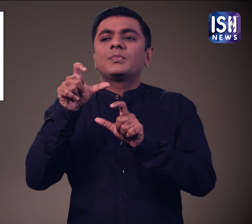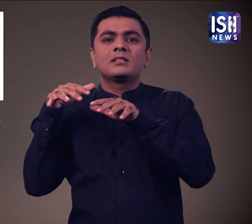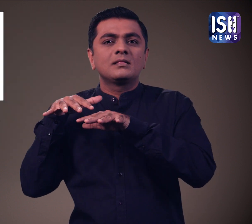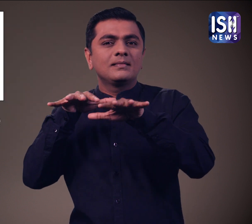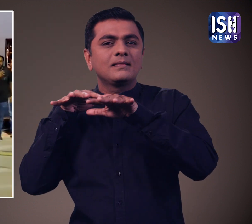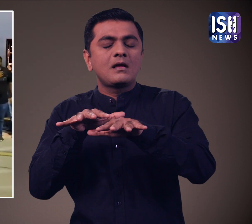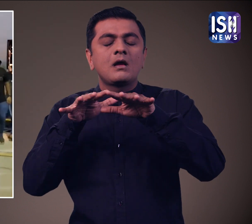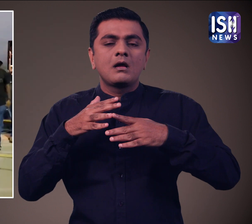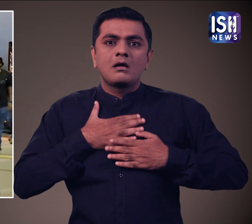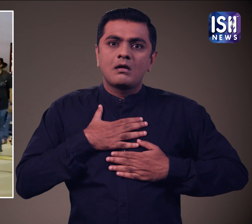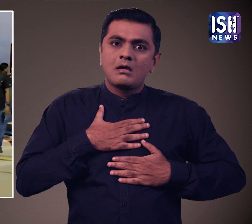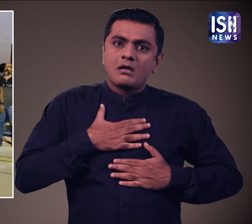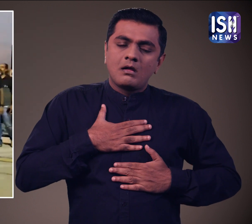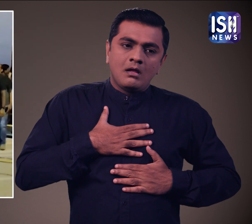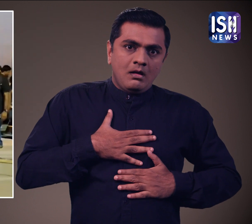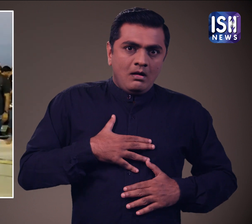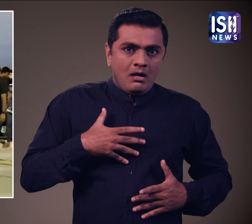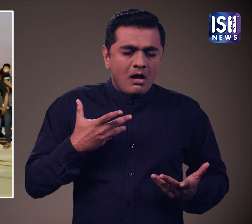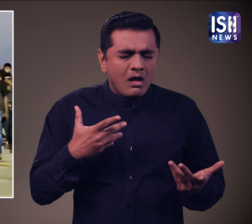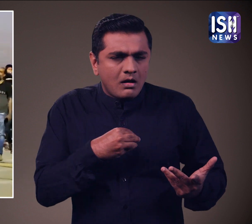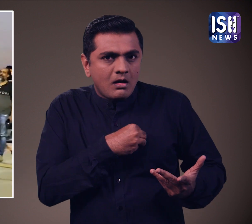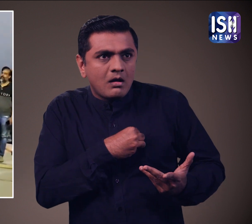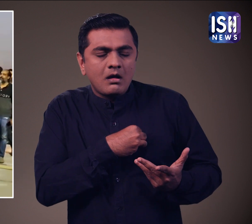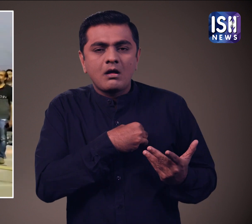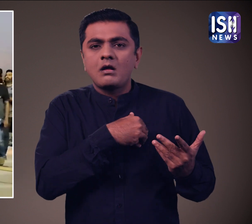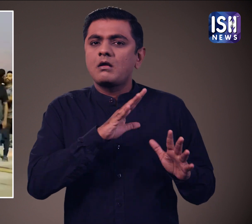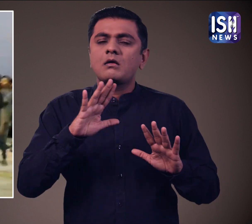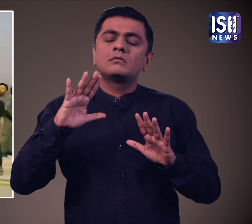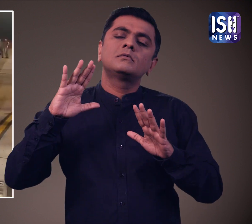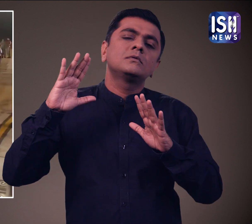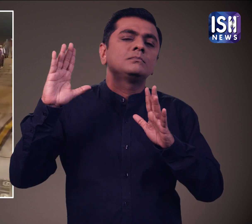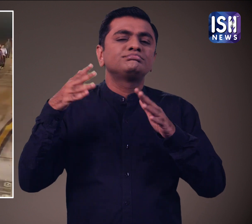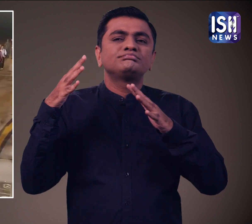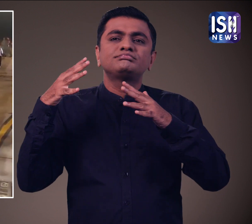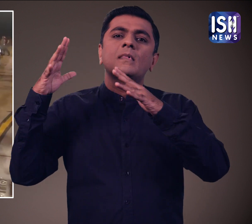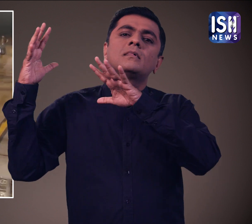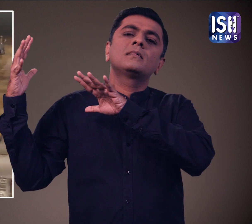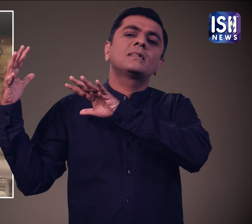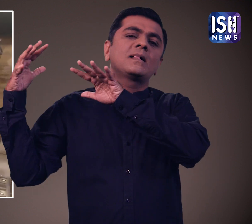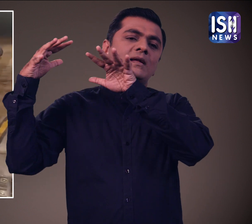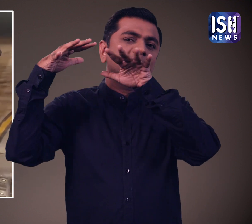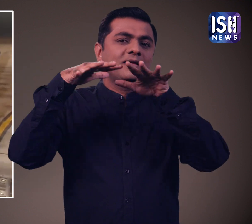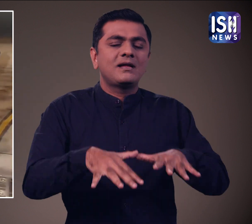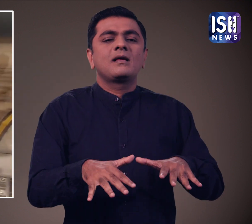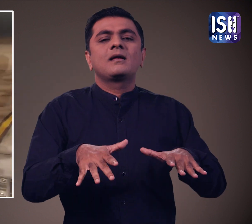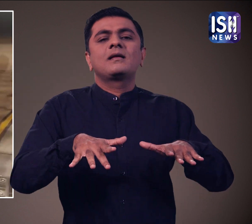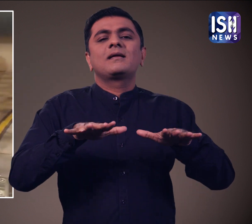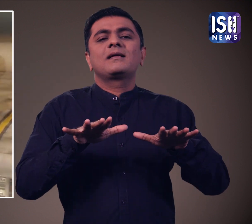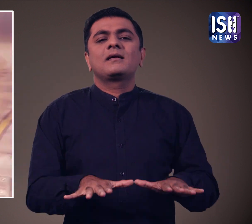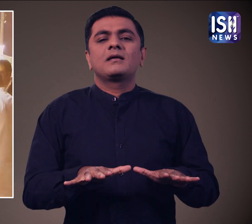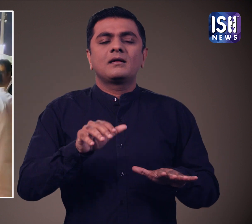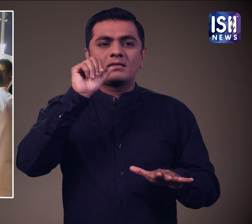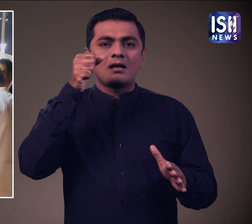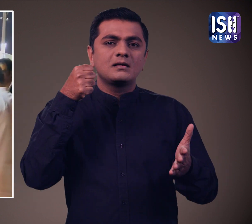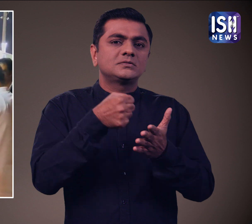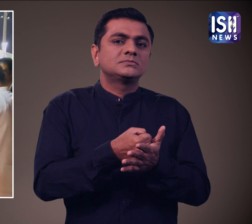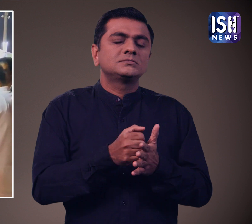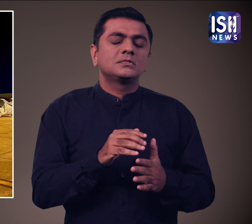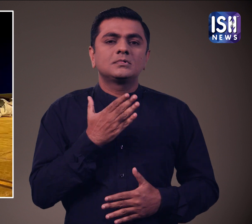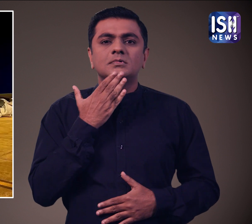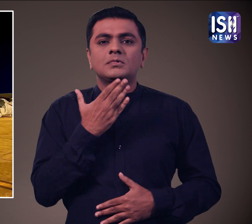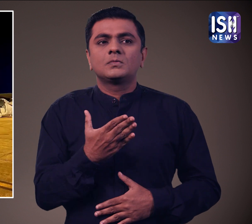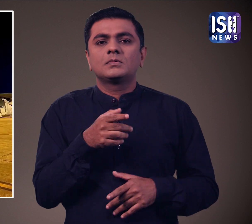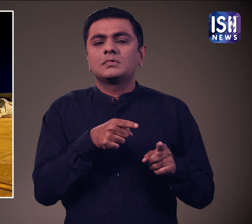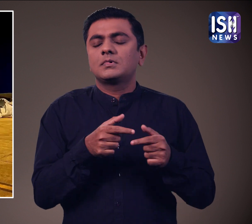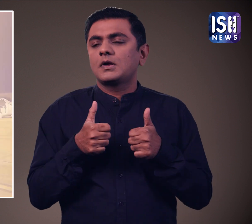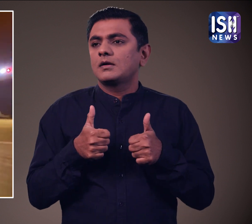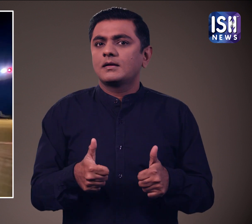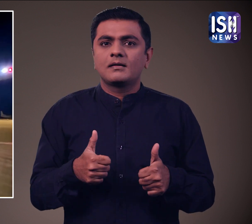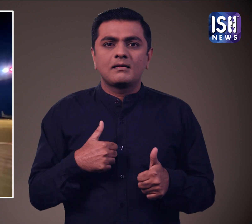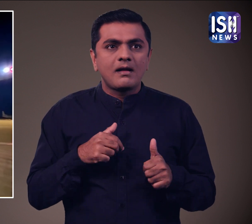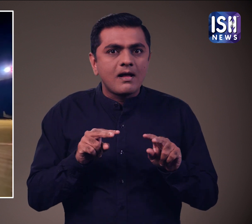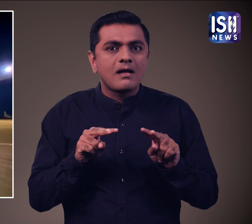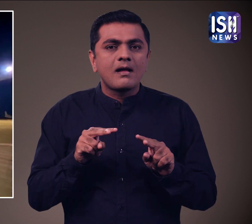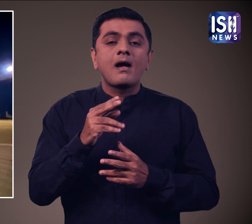What a relief! The evacuated Indians were thankful for their rescue.